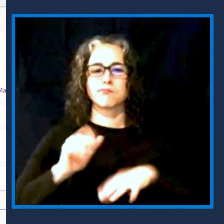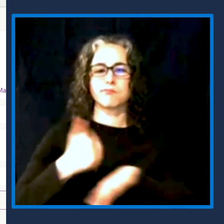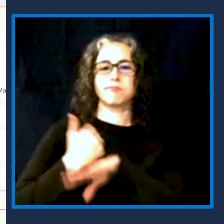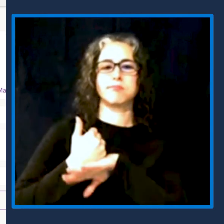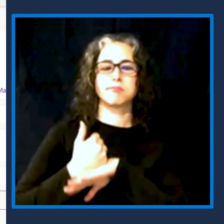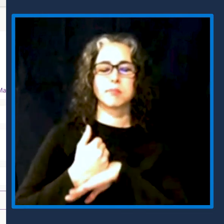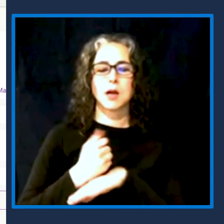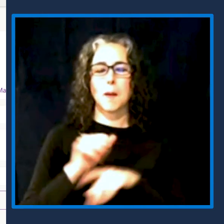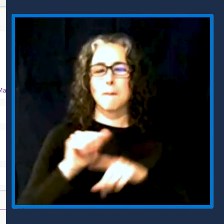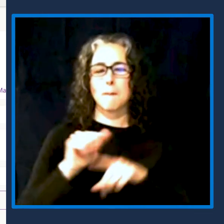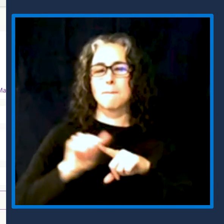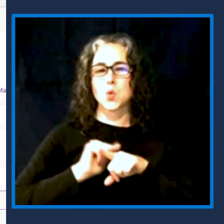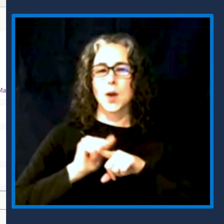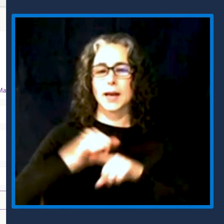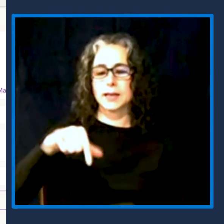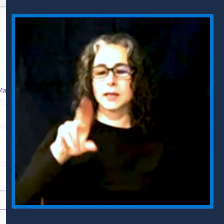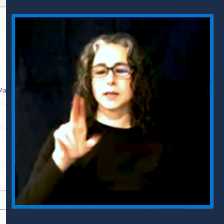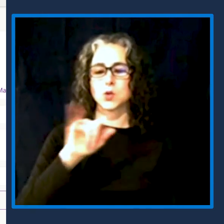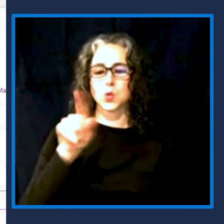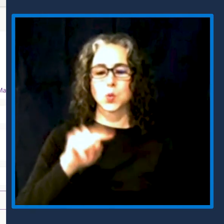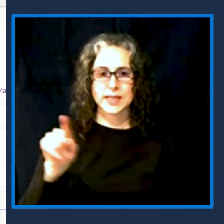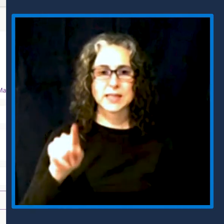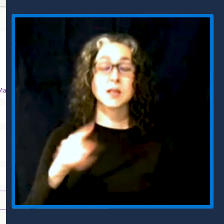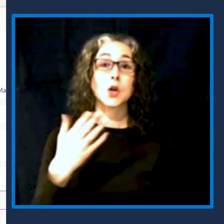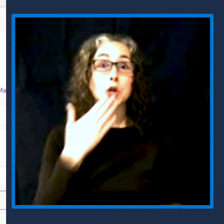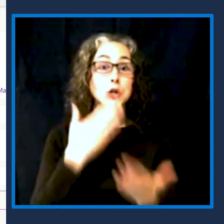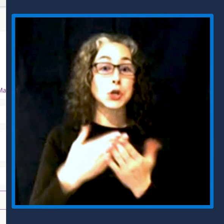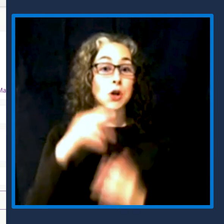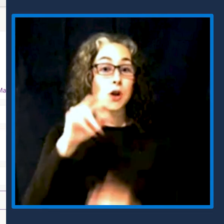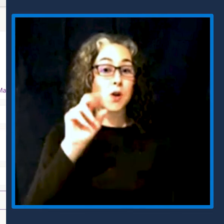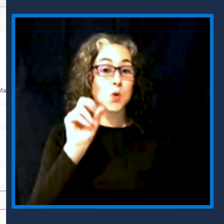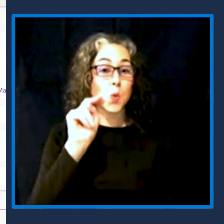one of the great things about being able to do this in one note is that if you're on let's say